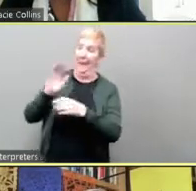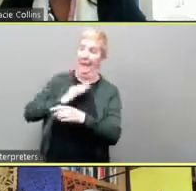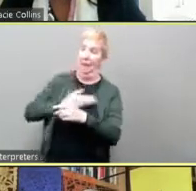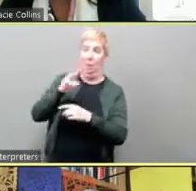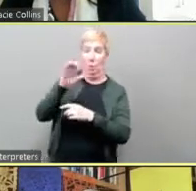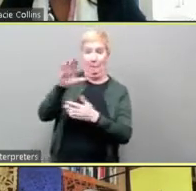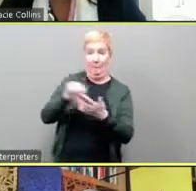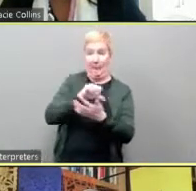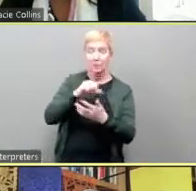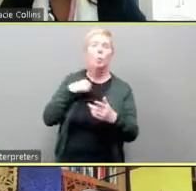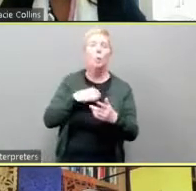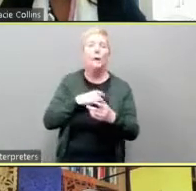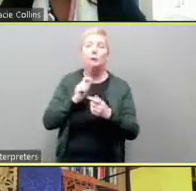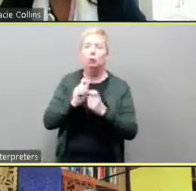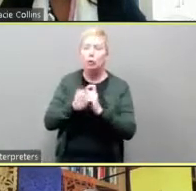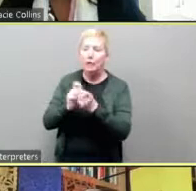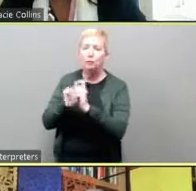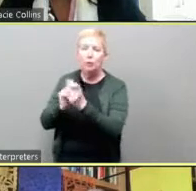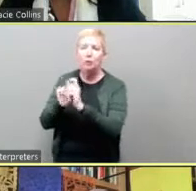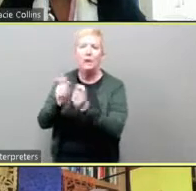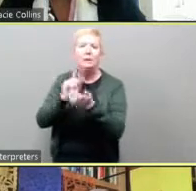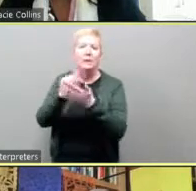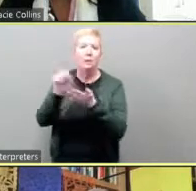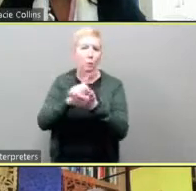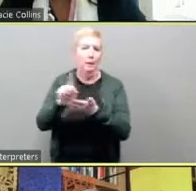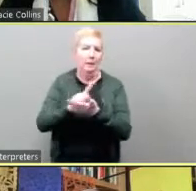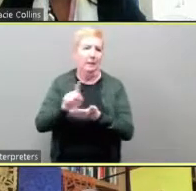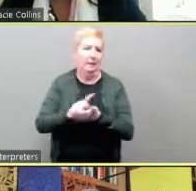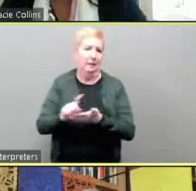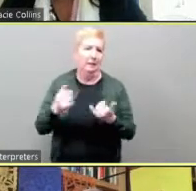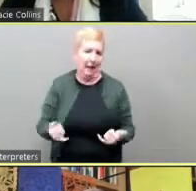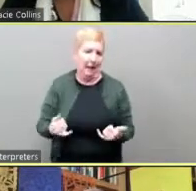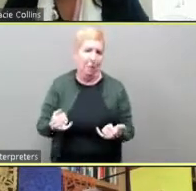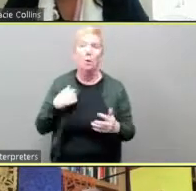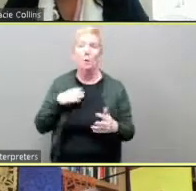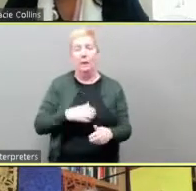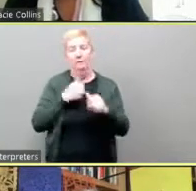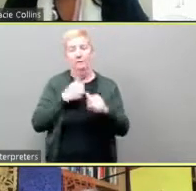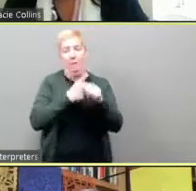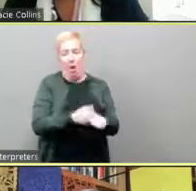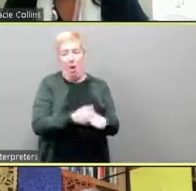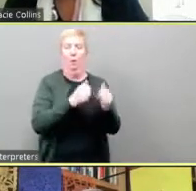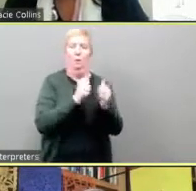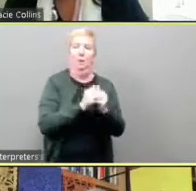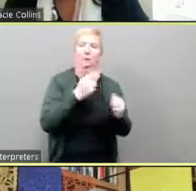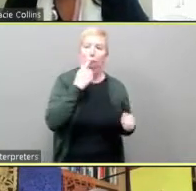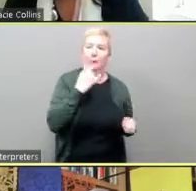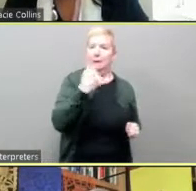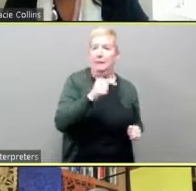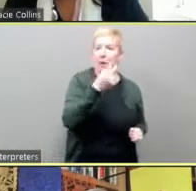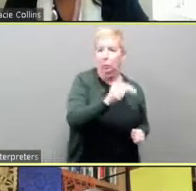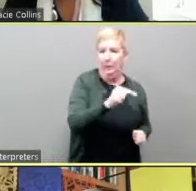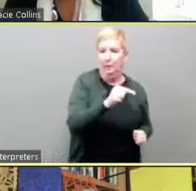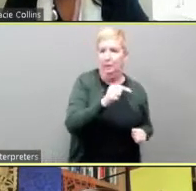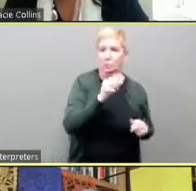now. But we do that uh in concert with the radial agreement report at least every other week. Next slide please.